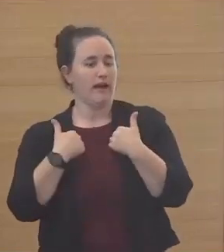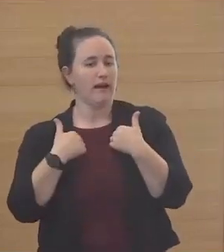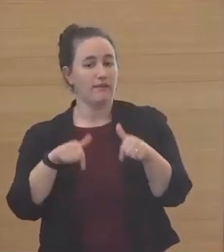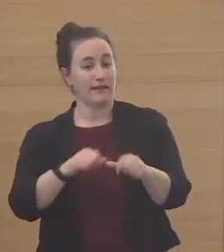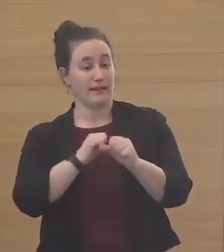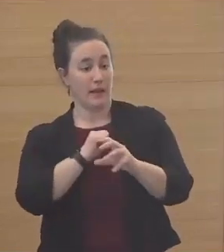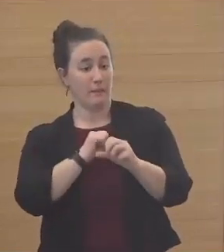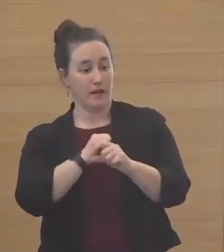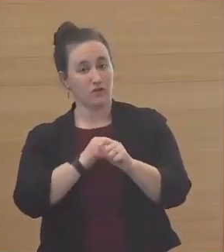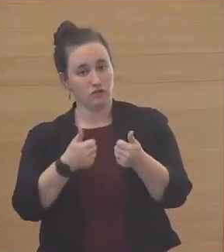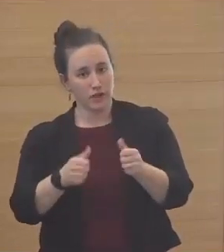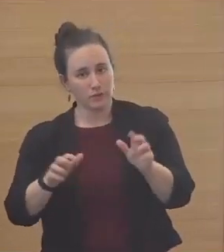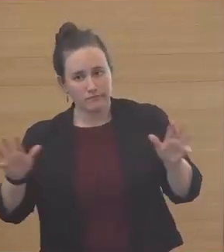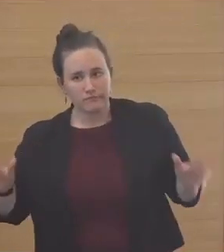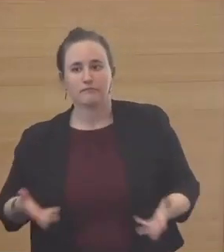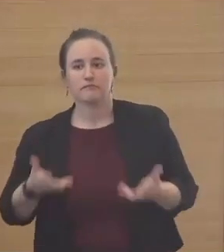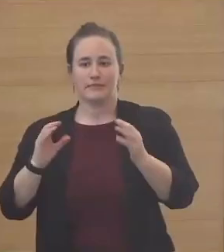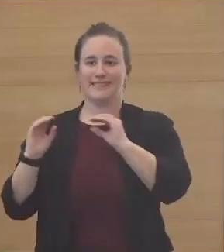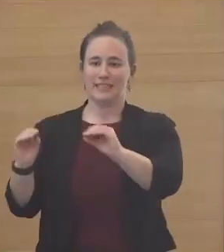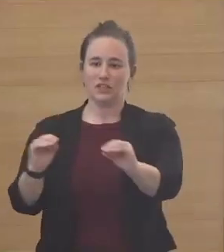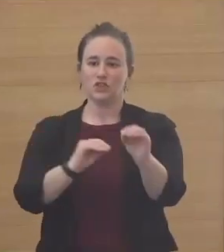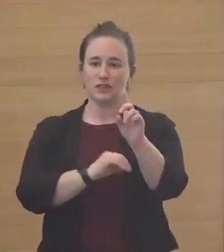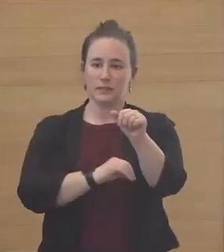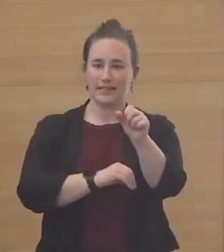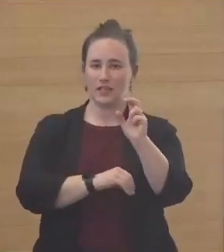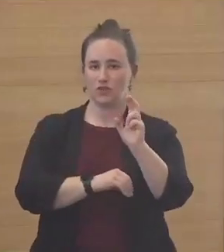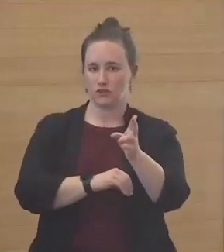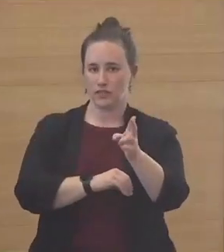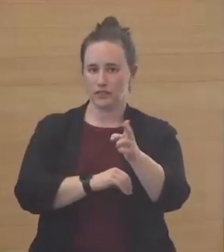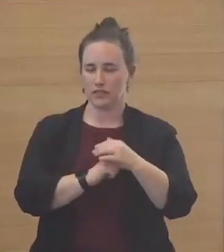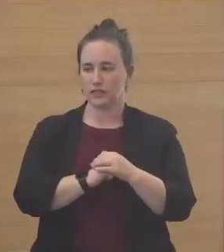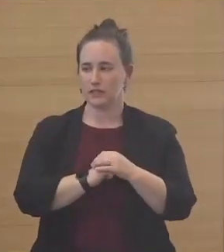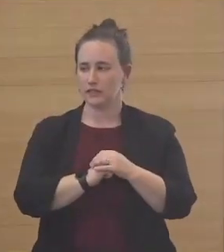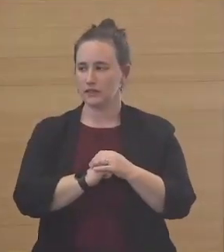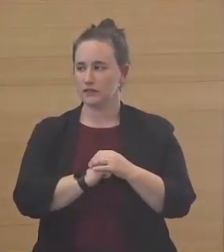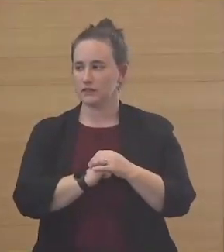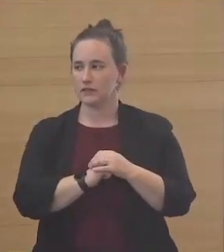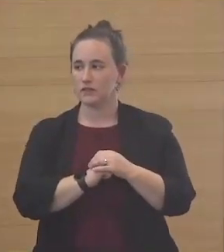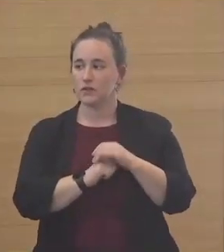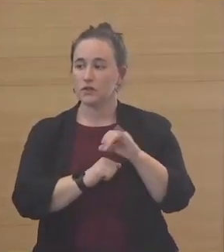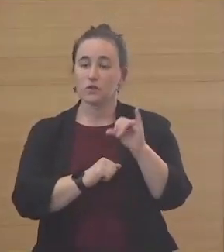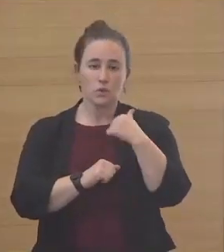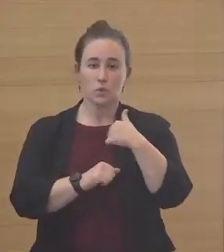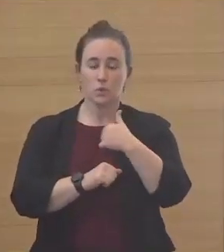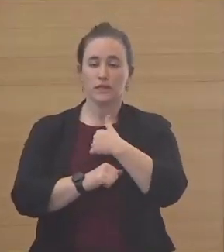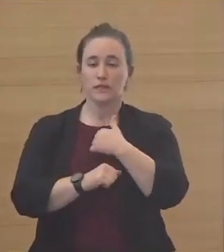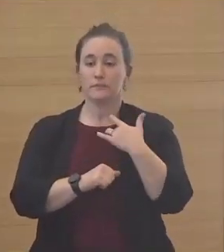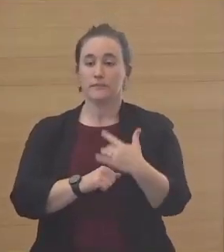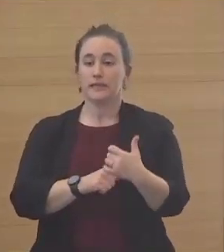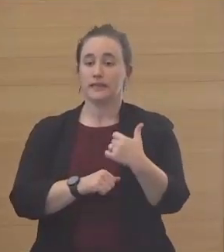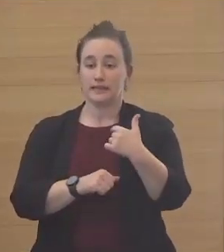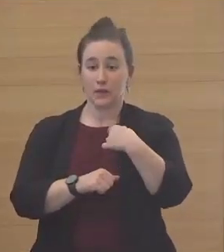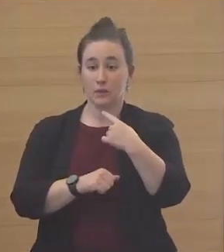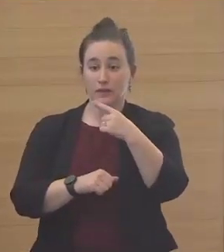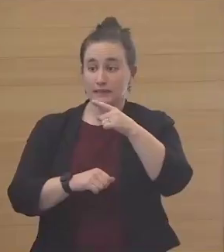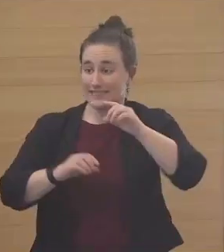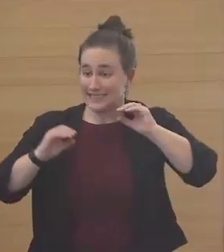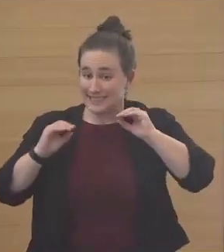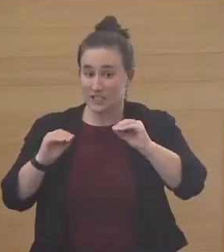the importance of teaching disability history. We always say that we don't necessarily teach disability history aside from